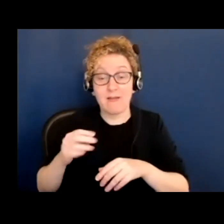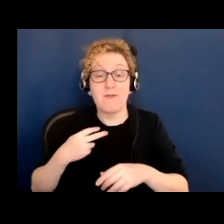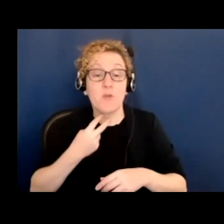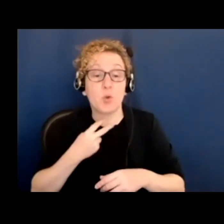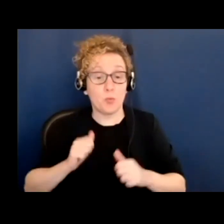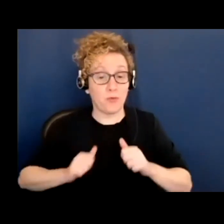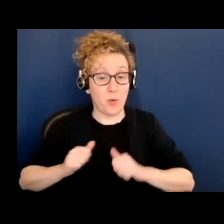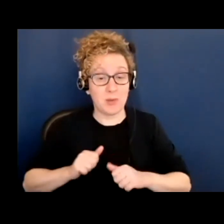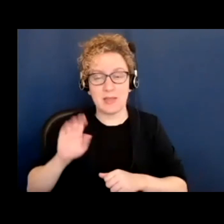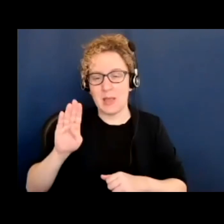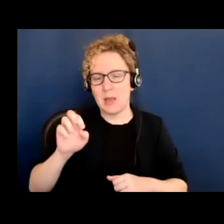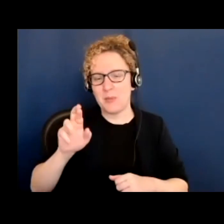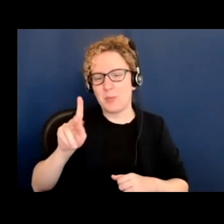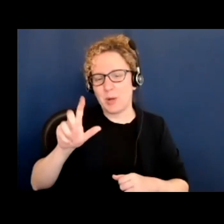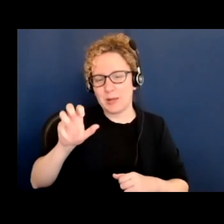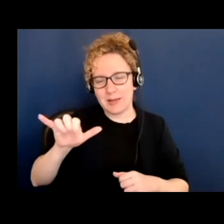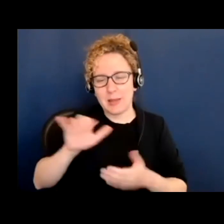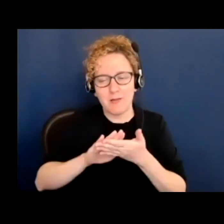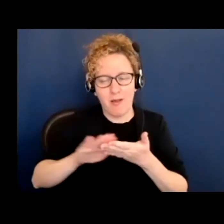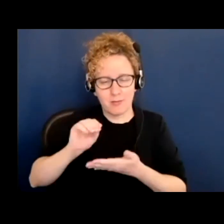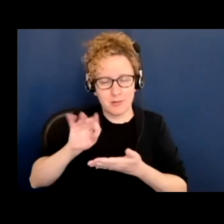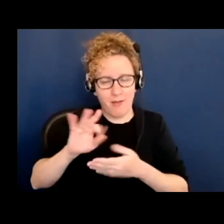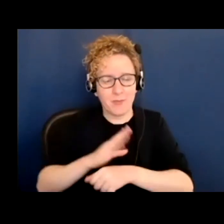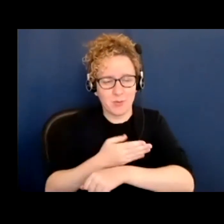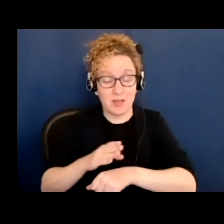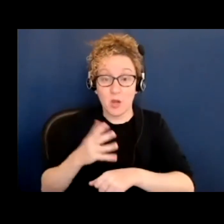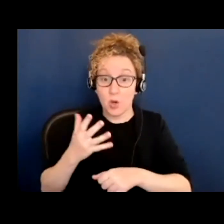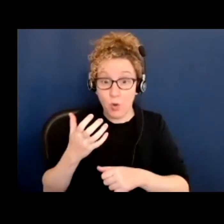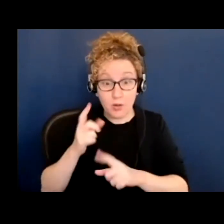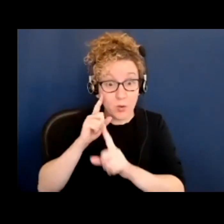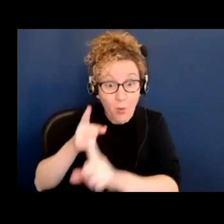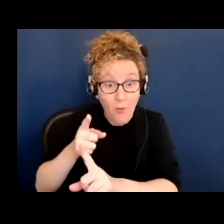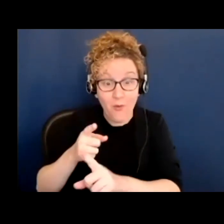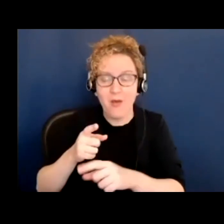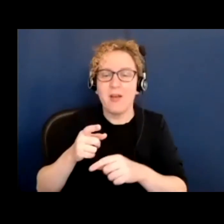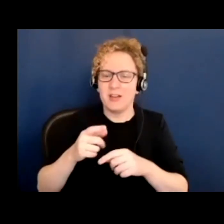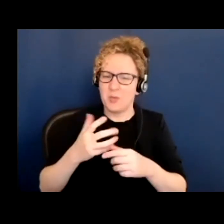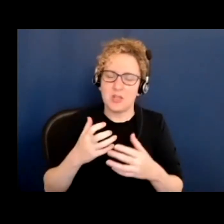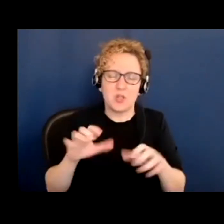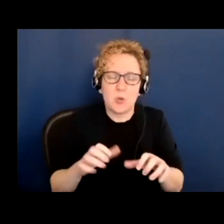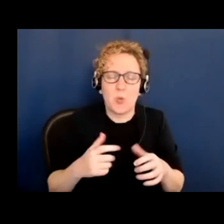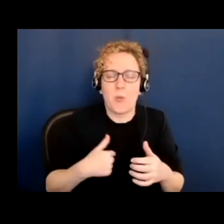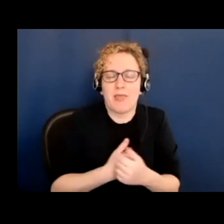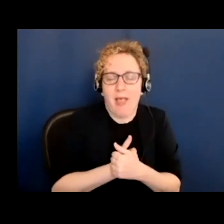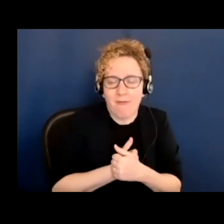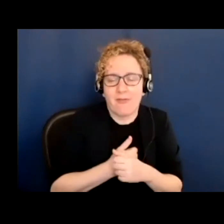Her goal is to make a difference by doing what she loves and showing the world that blind people are as capable as everyone else.